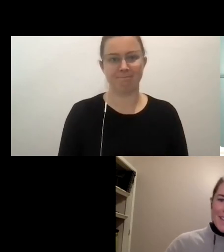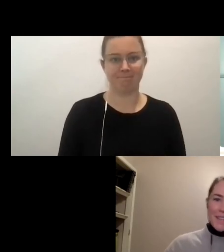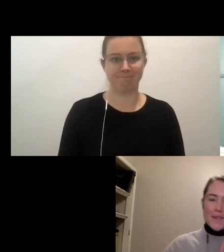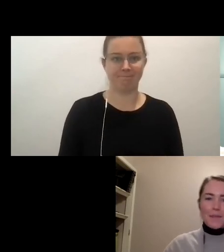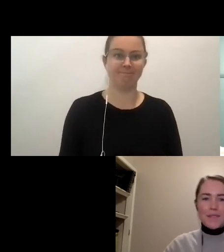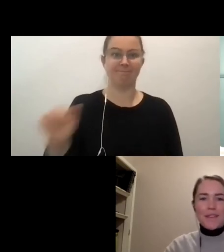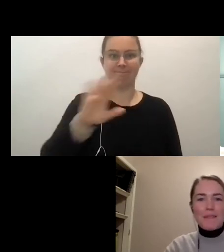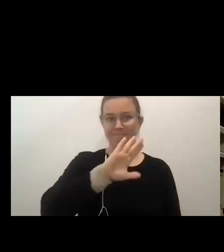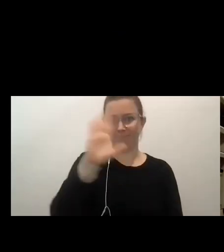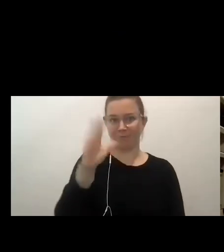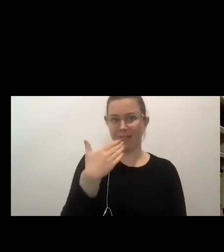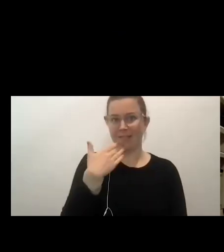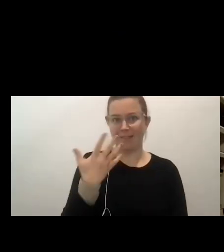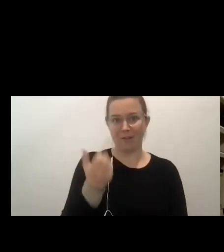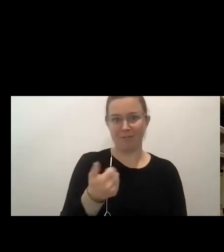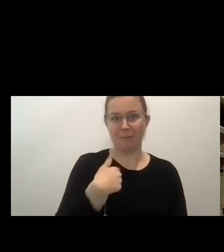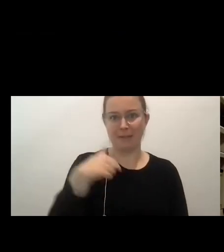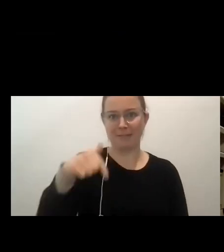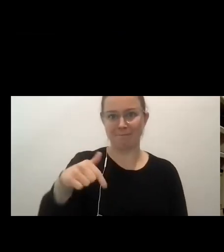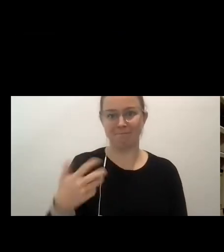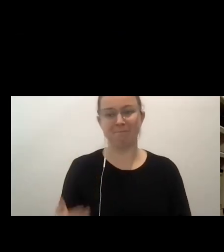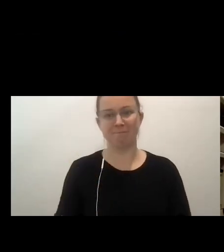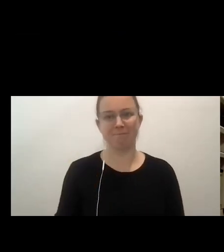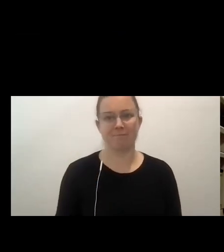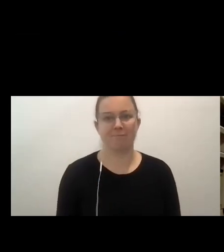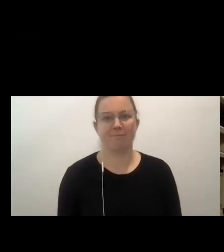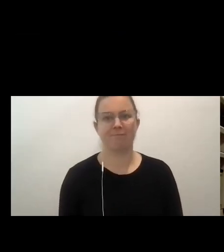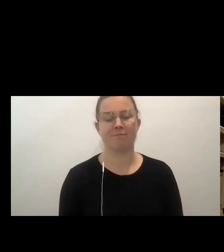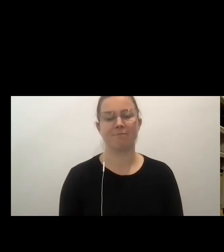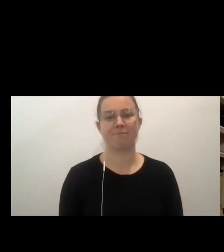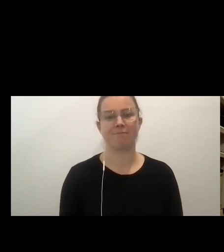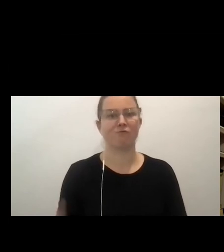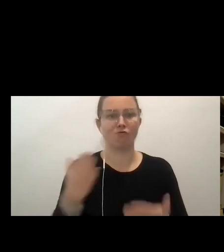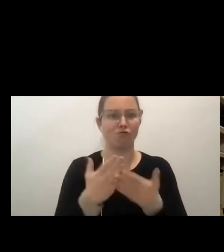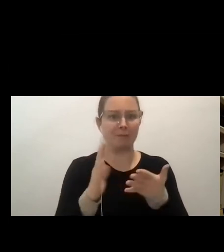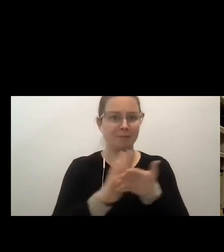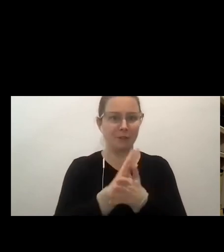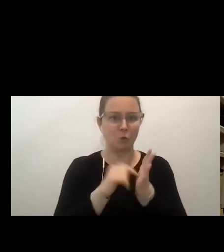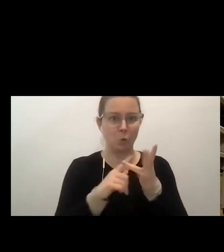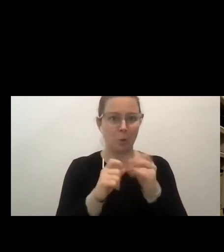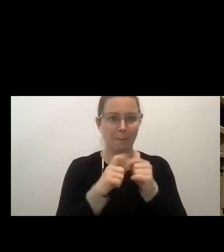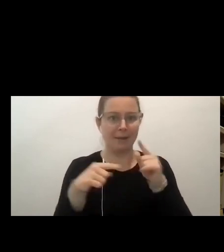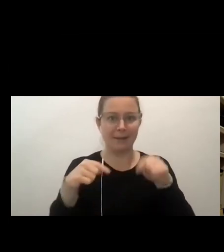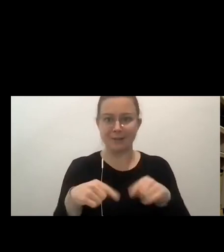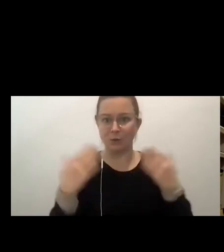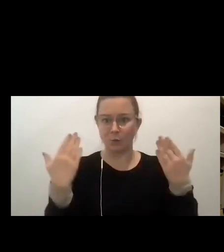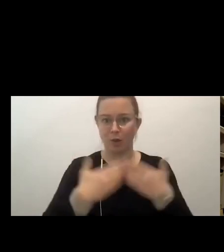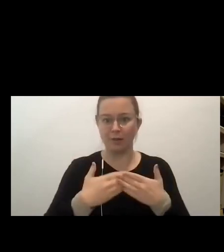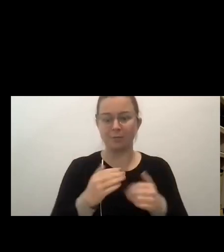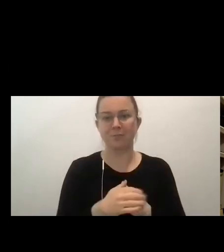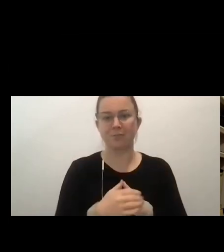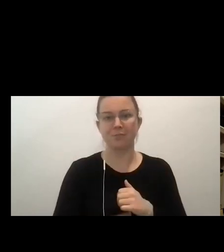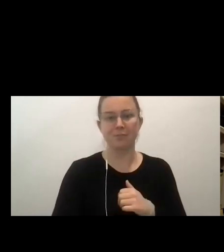Thank you so much for having me. It's a real pleasure to be here tonight.